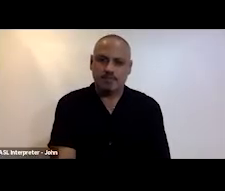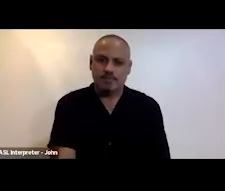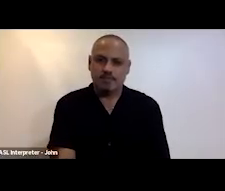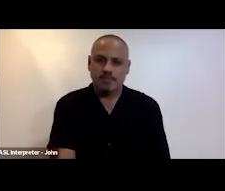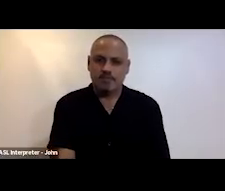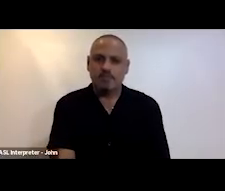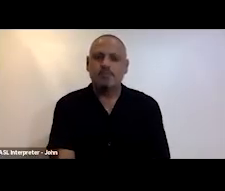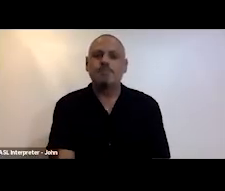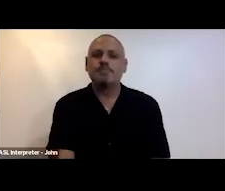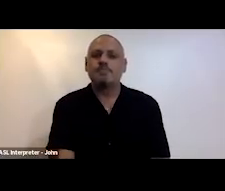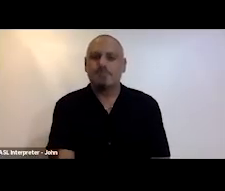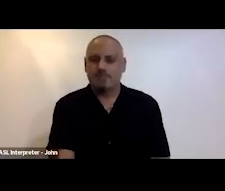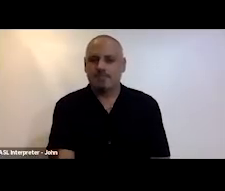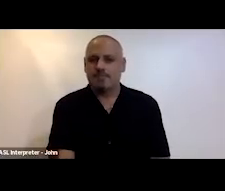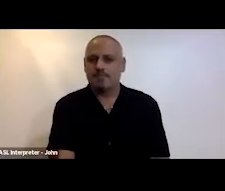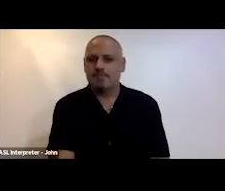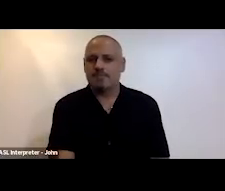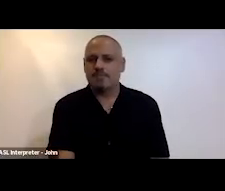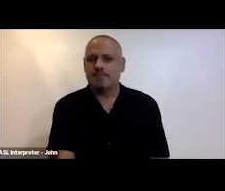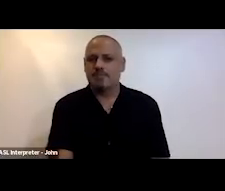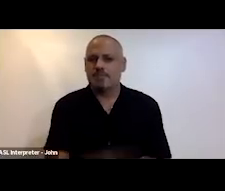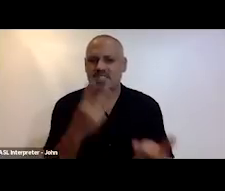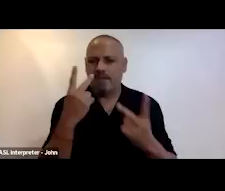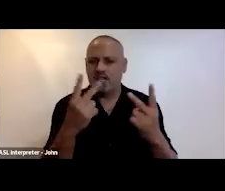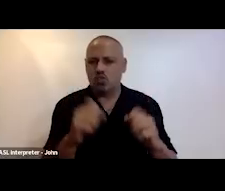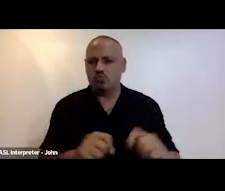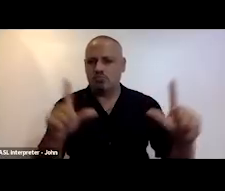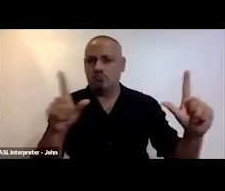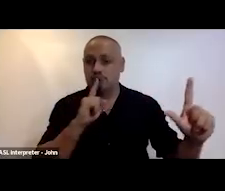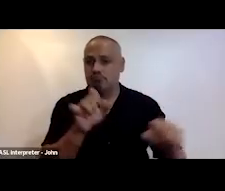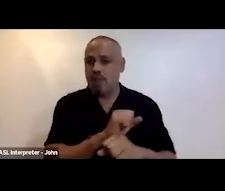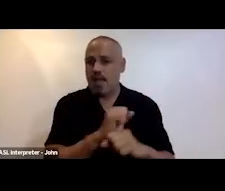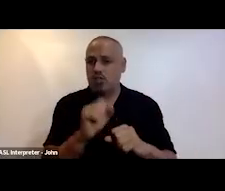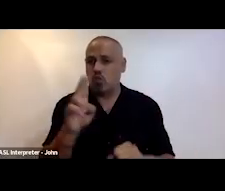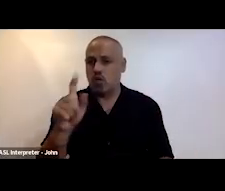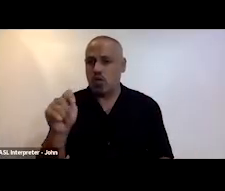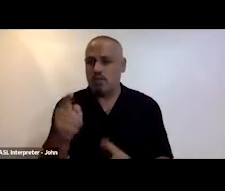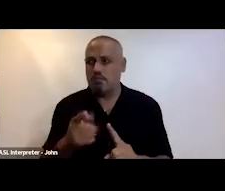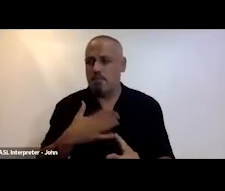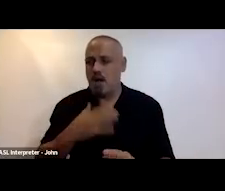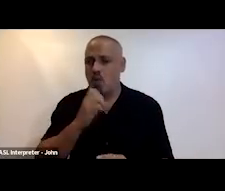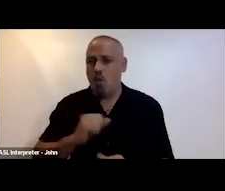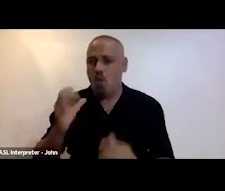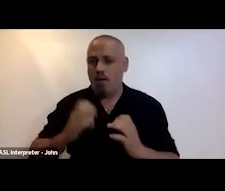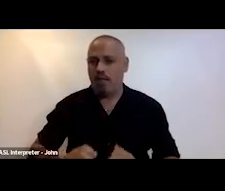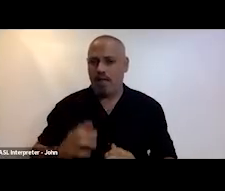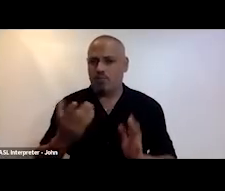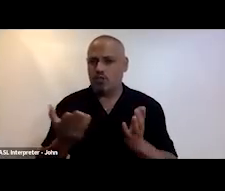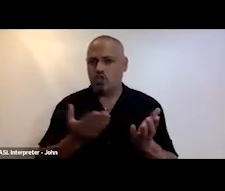Okay. So to give a visual, this is an actual unit from one of my old clients that we've served here